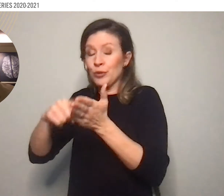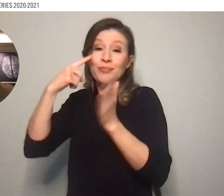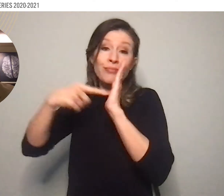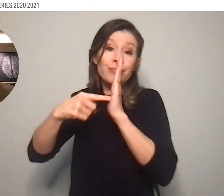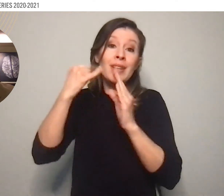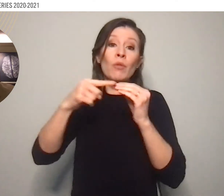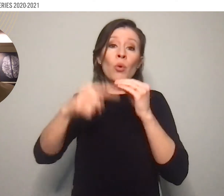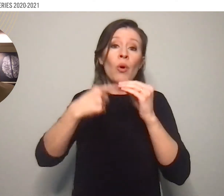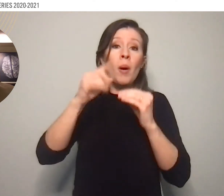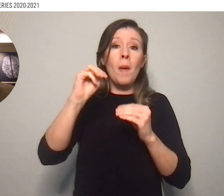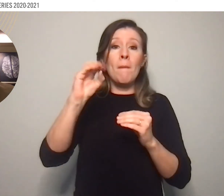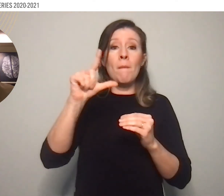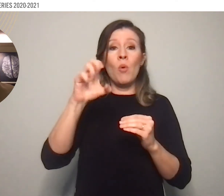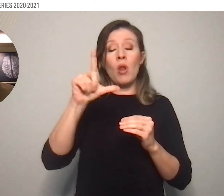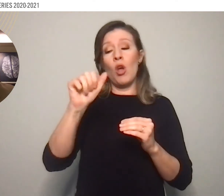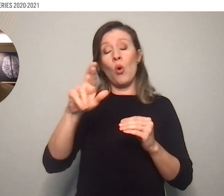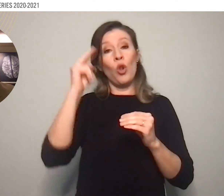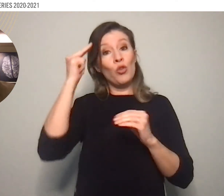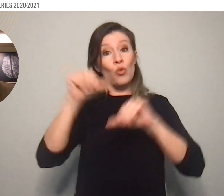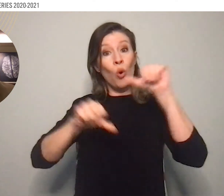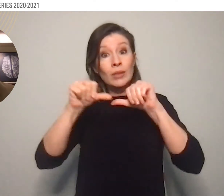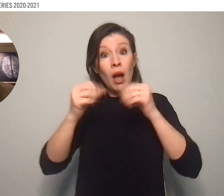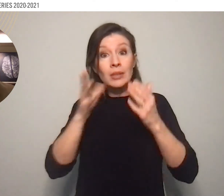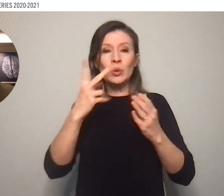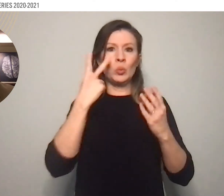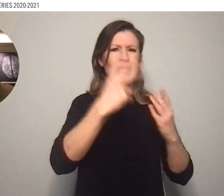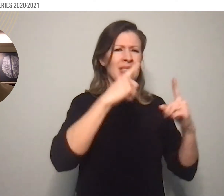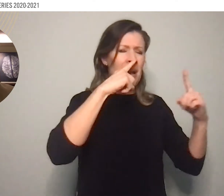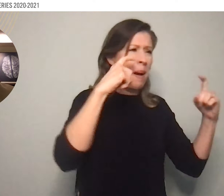So if you're a molecular neuroscientist you'll try to explain some complex behavior as a result